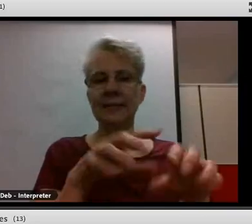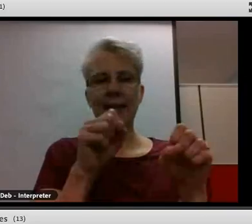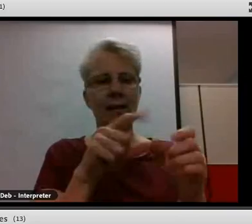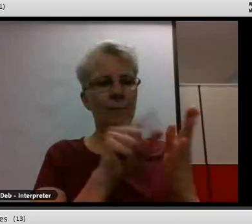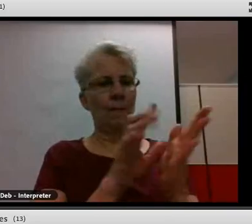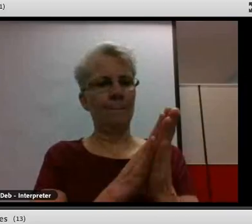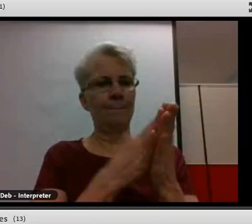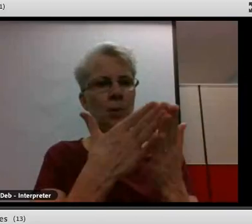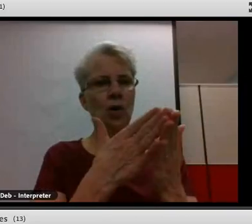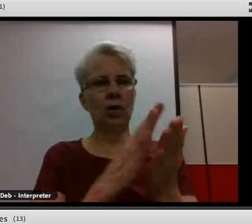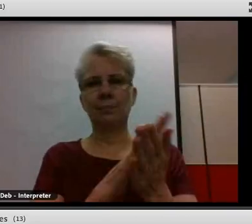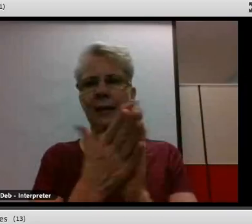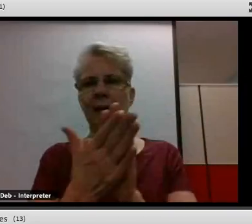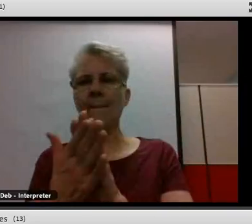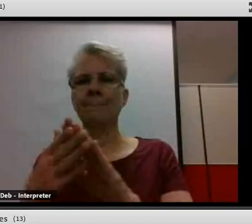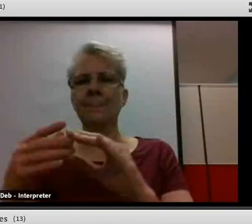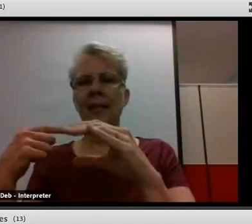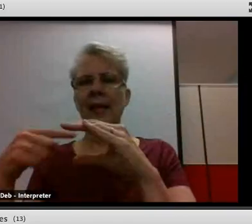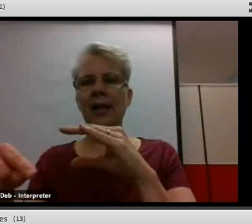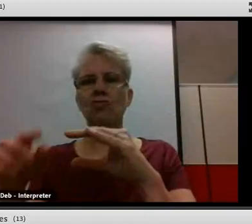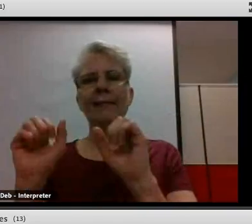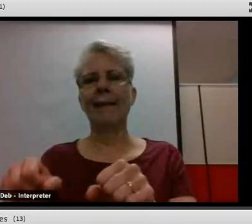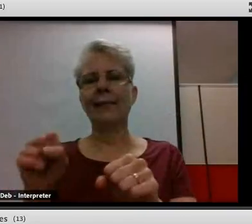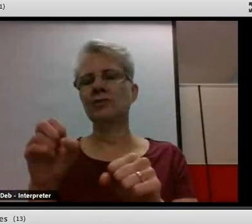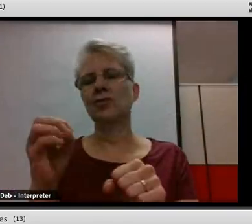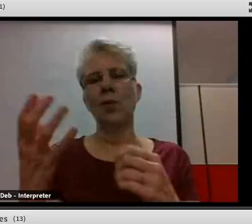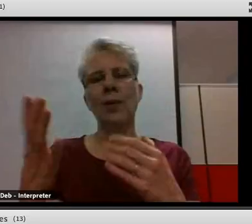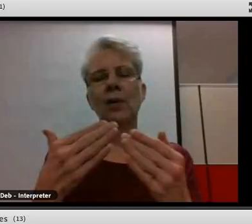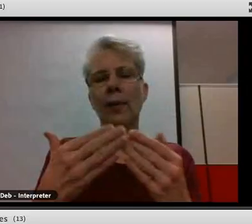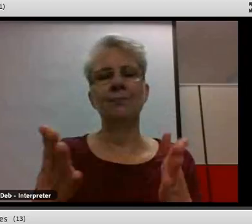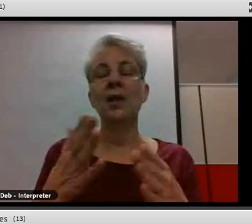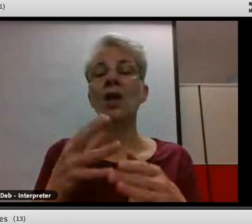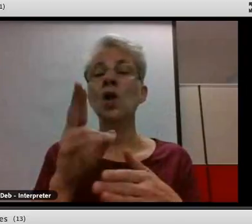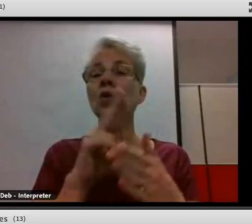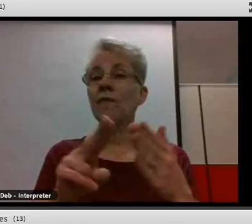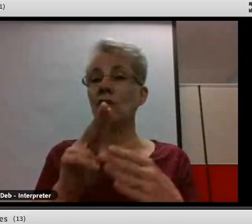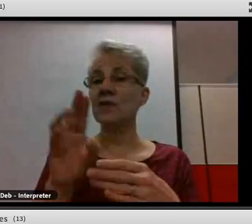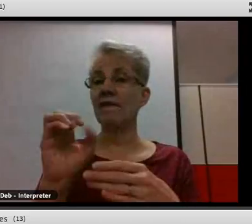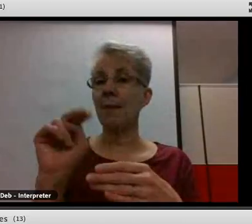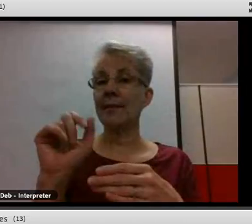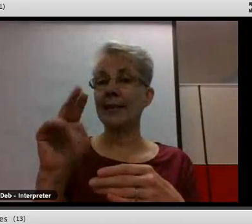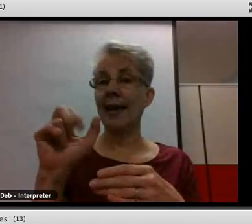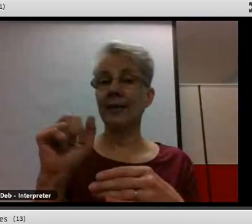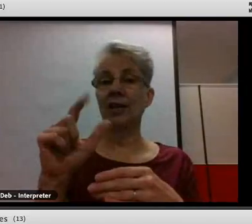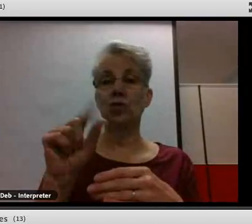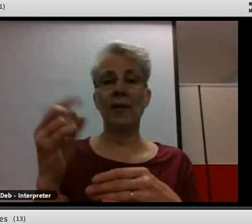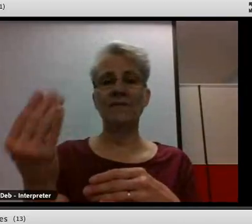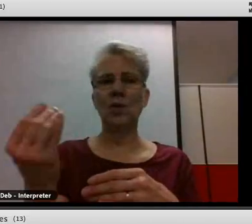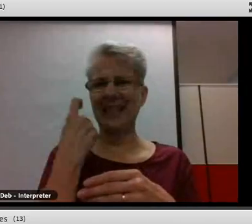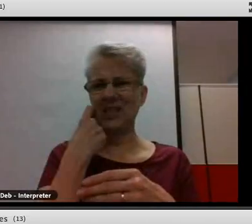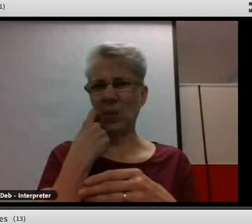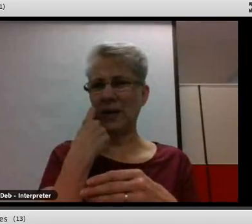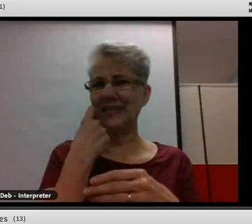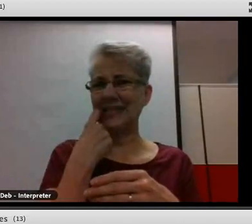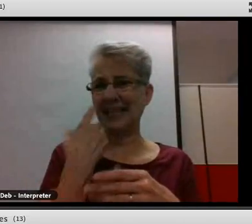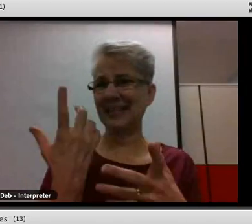and it's used by all without the need to adapt or special design something.